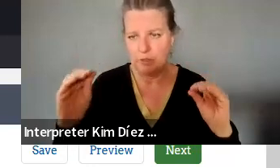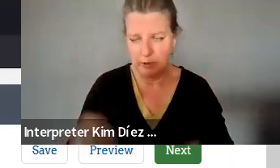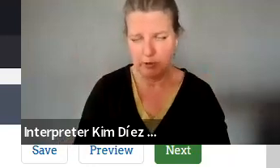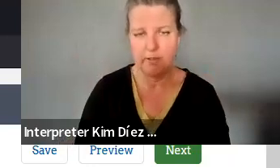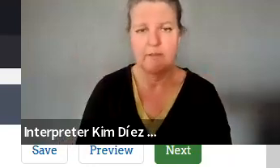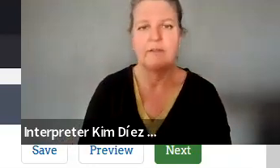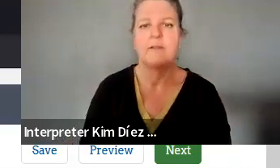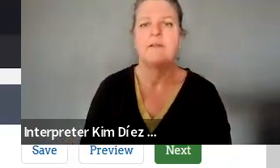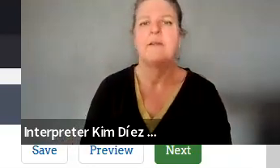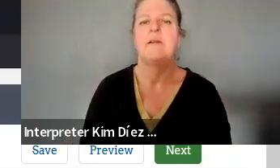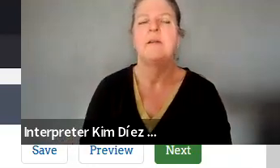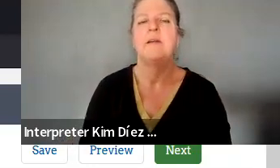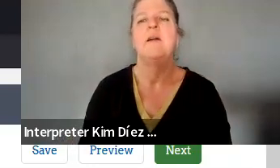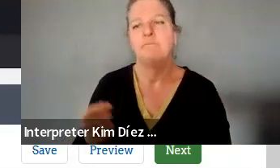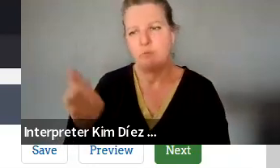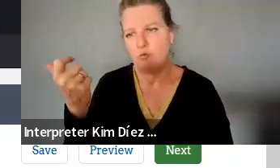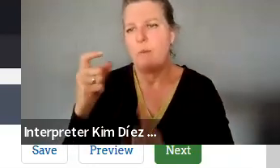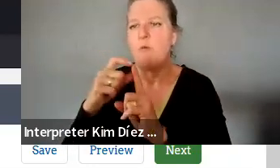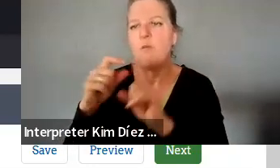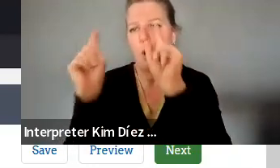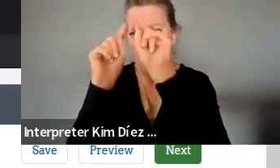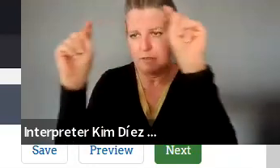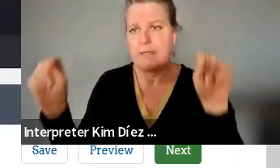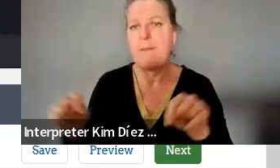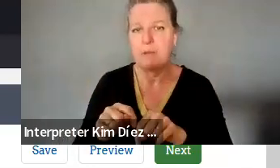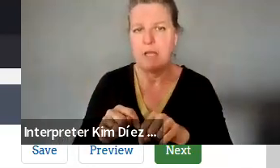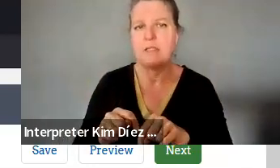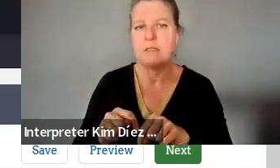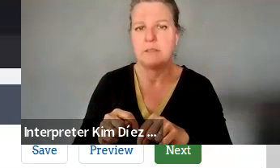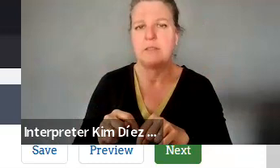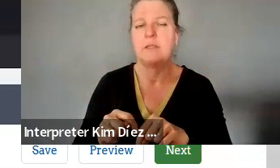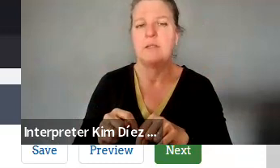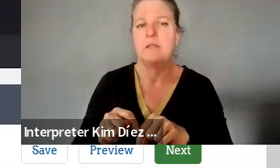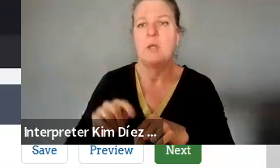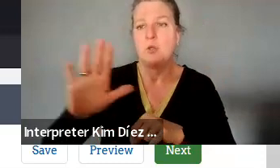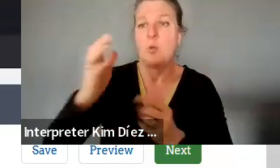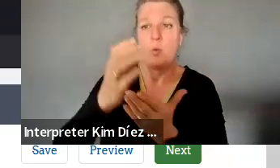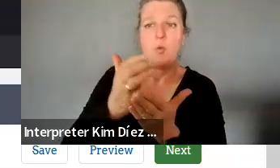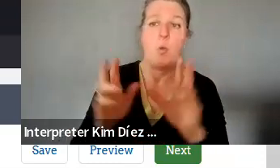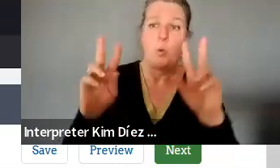And you'll wanna remove the word template. So it'll be your course title: Open for Antiracism OFAR.